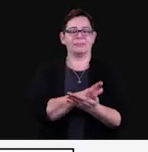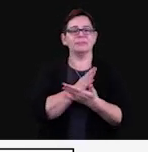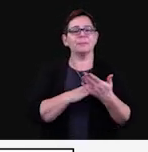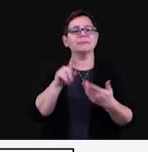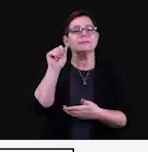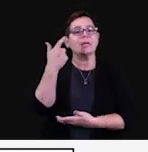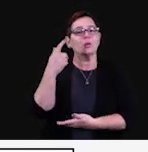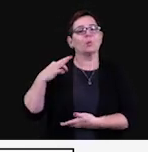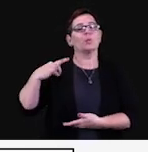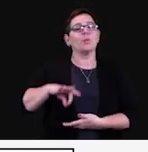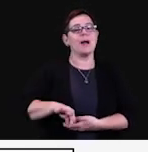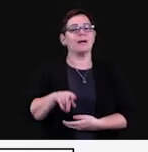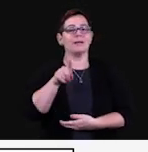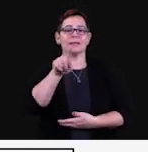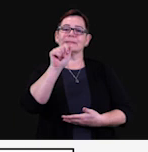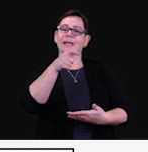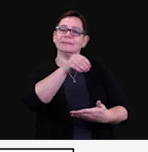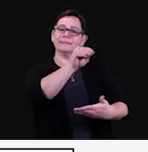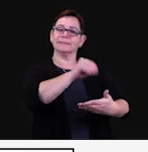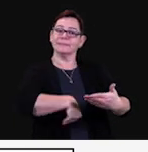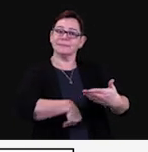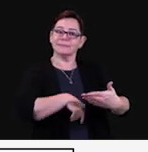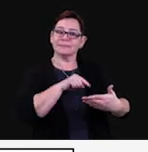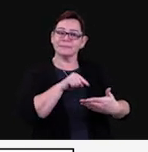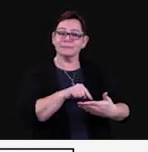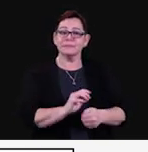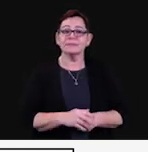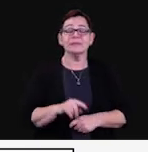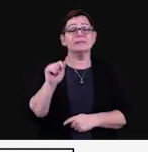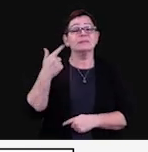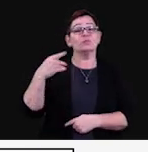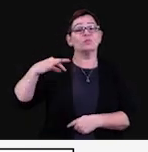These tax credits reduce any income tax you may have to pay.